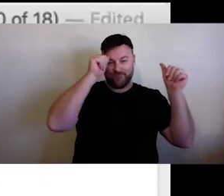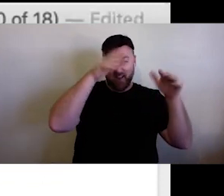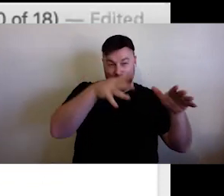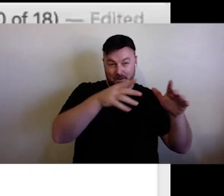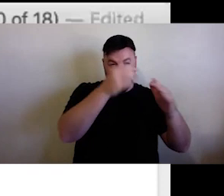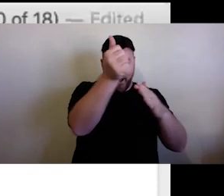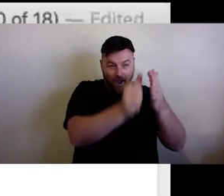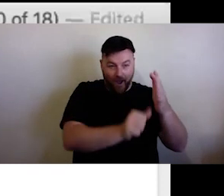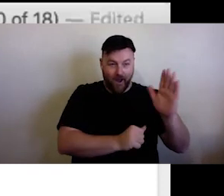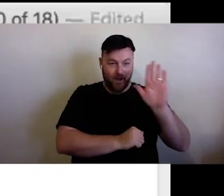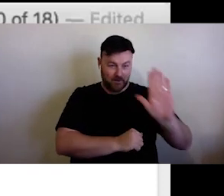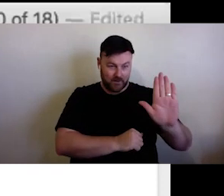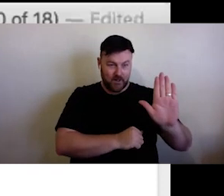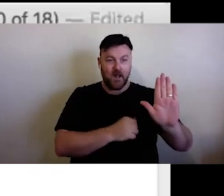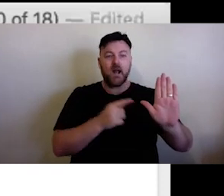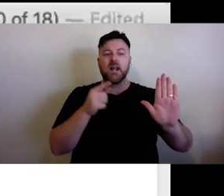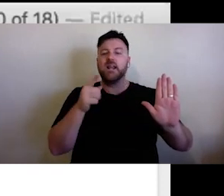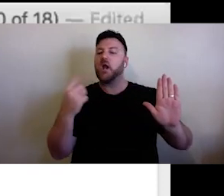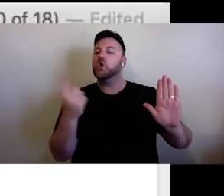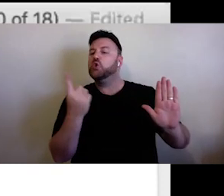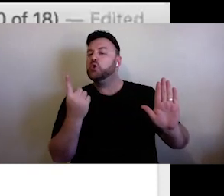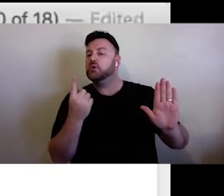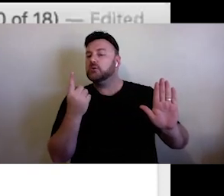content creator who is imitating that work. If there's any art buffs